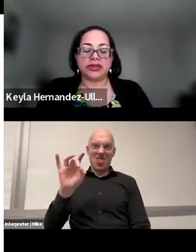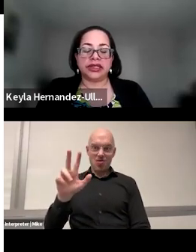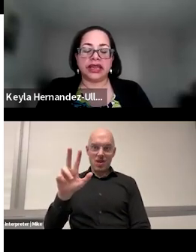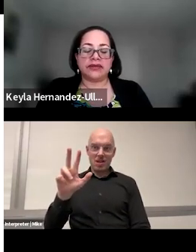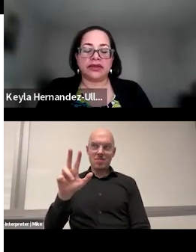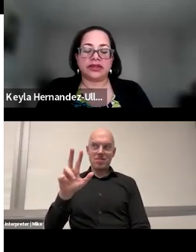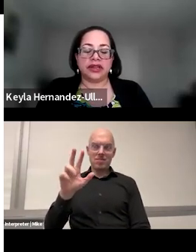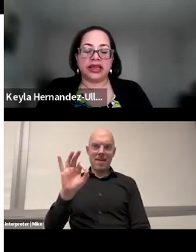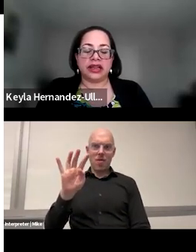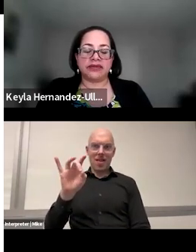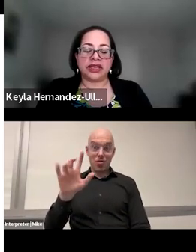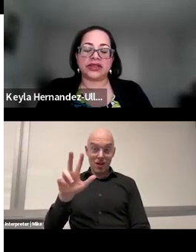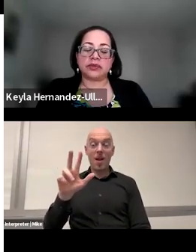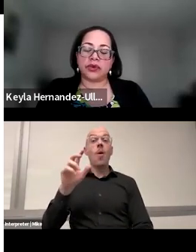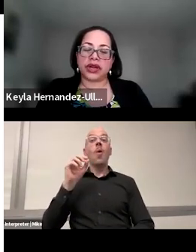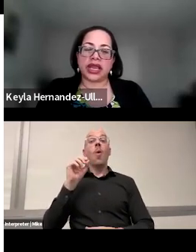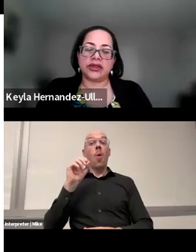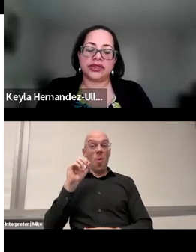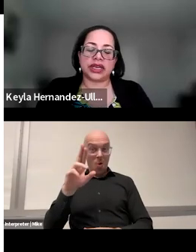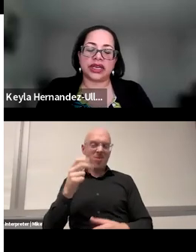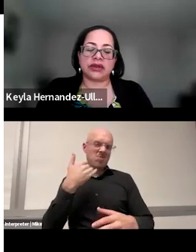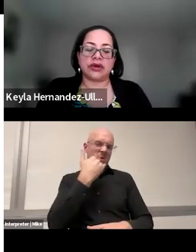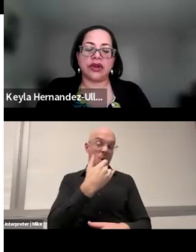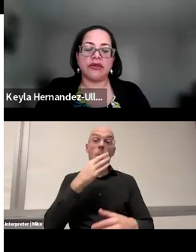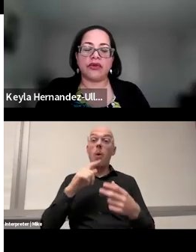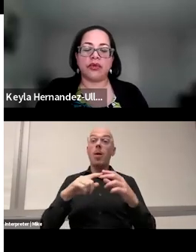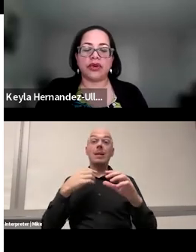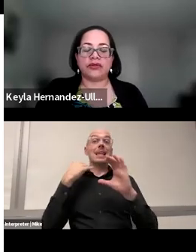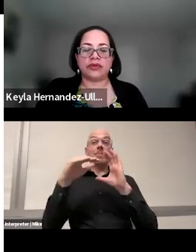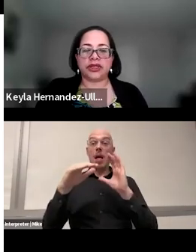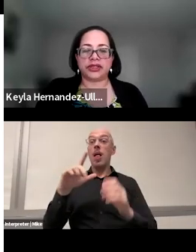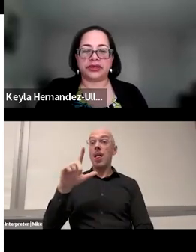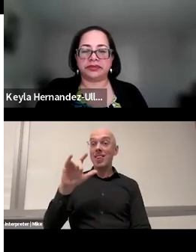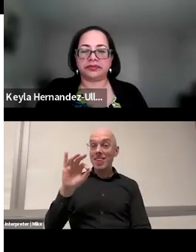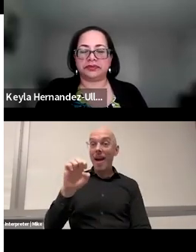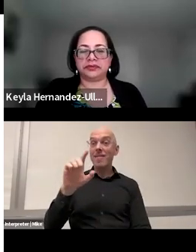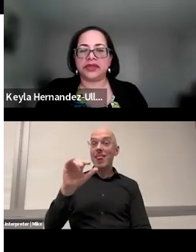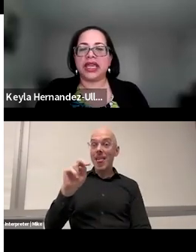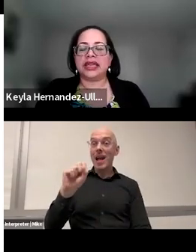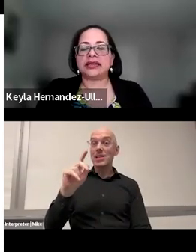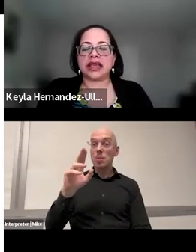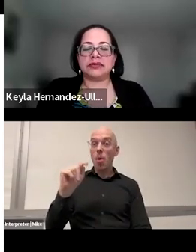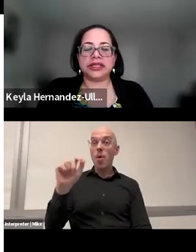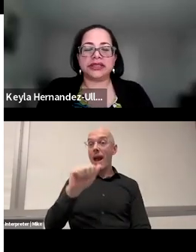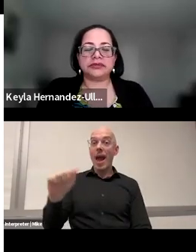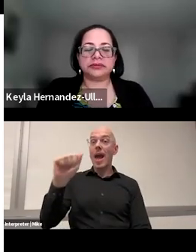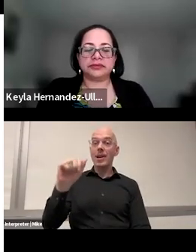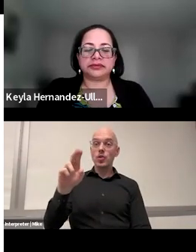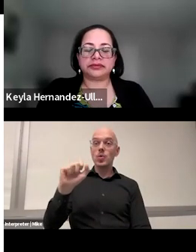Keyla Hernandez-Ulloa: 3, or sending an email to life lifeline support@useec.org for more information.